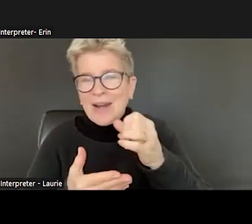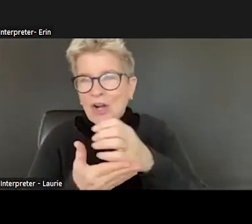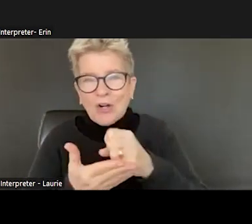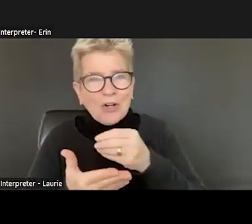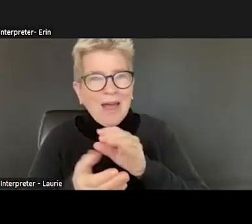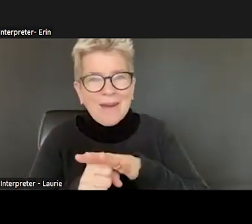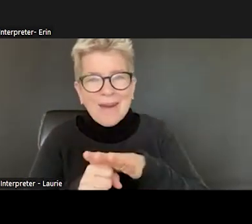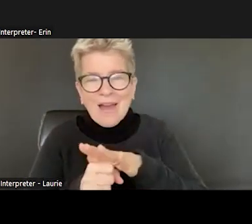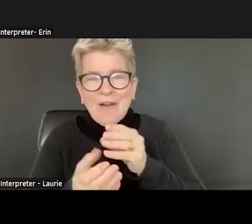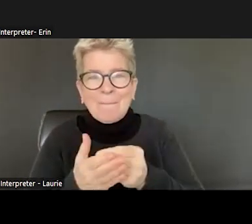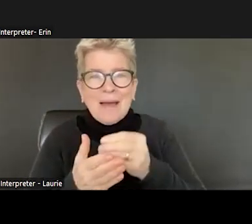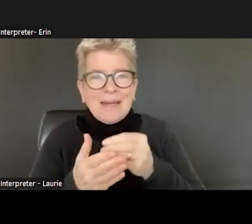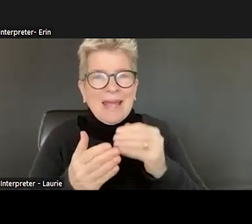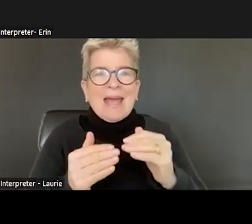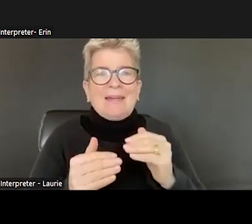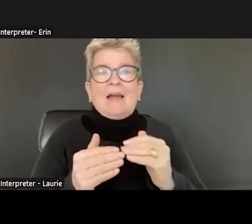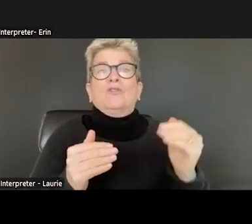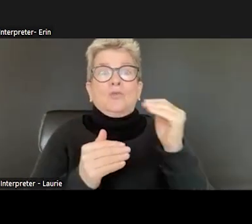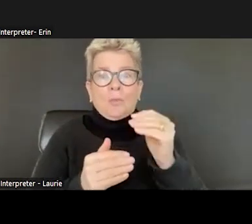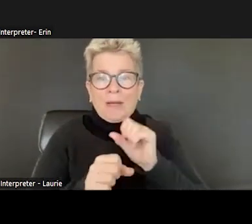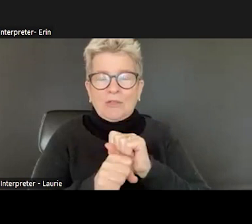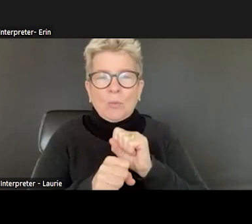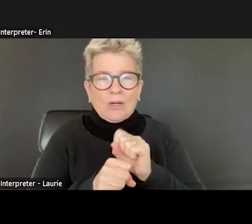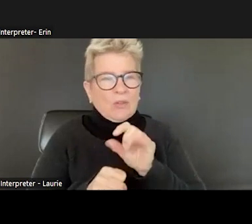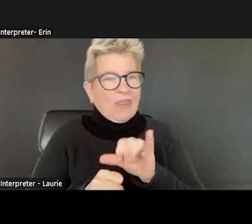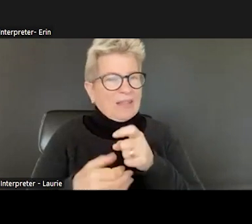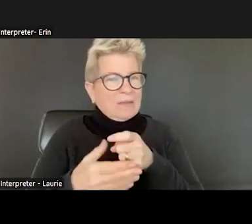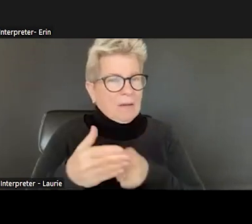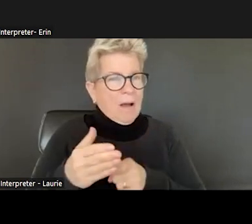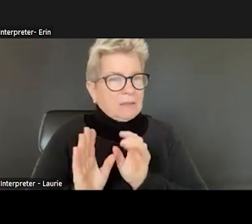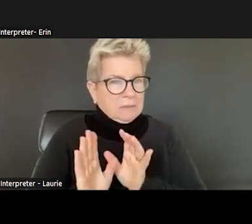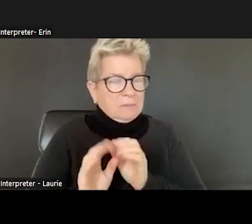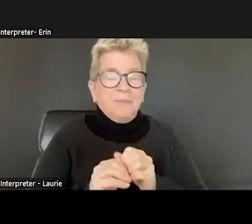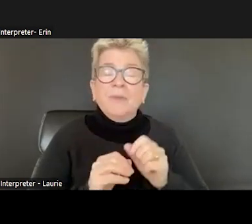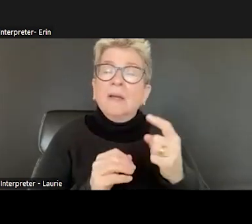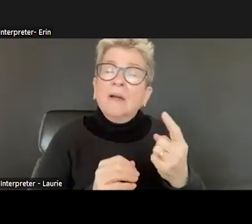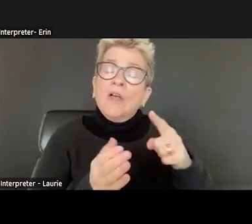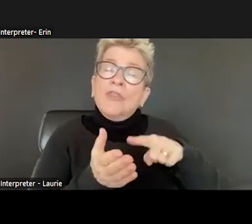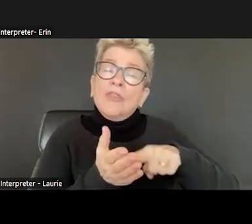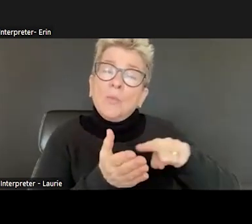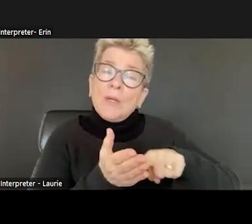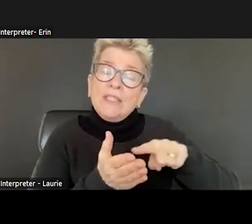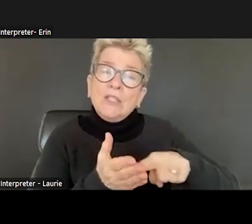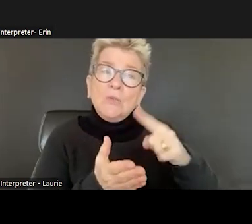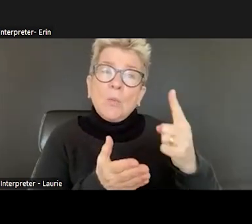those costs as well. There's one really important takeaway from the research in terms of potential